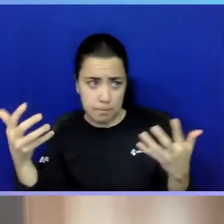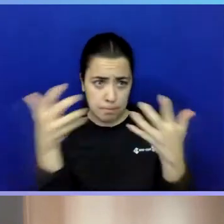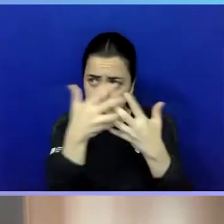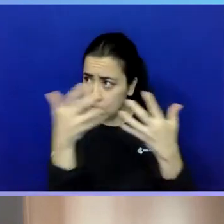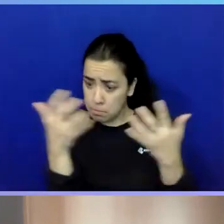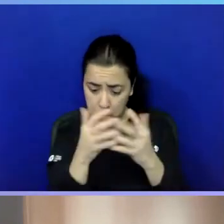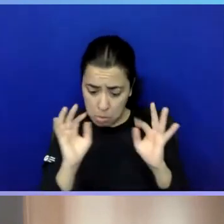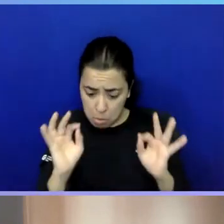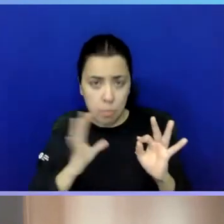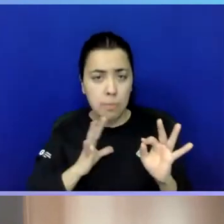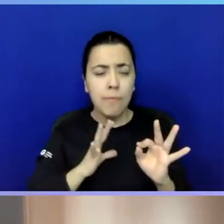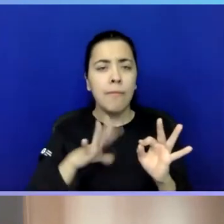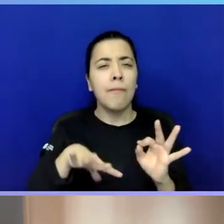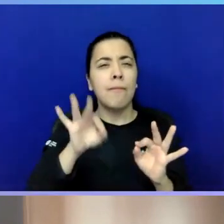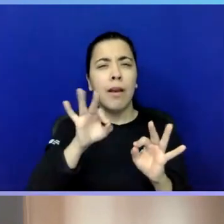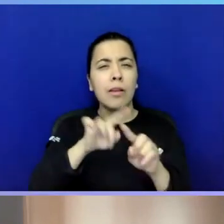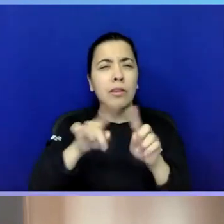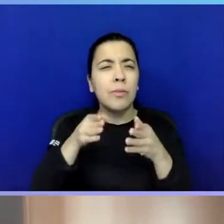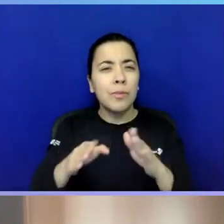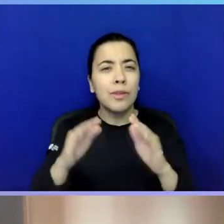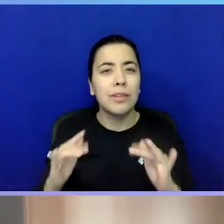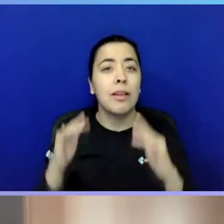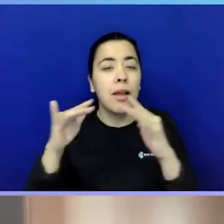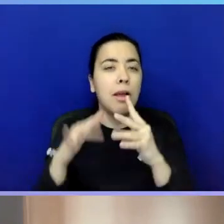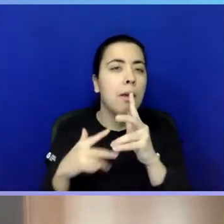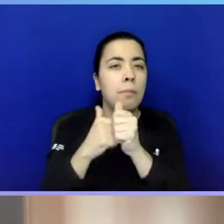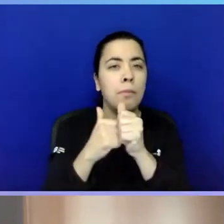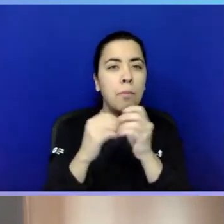some of our implementations that we made a while back. So for